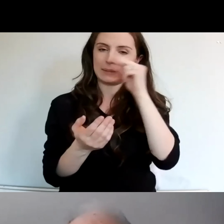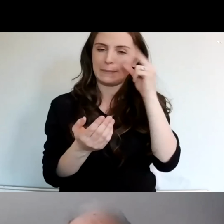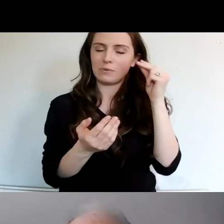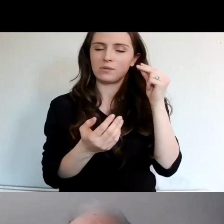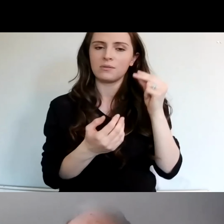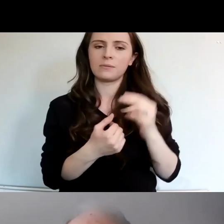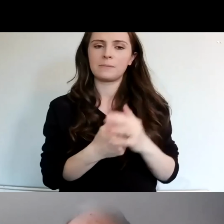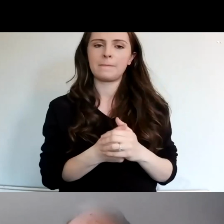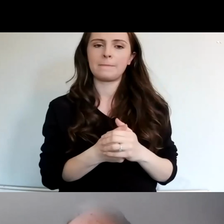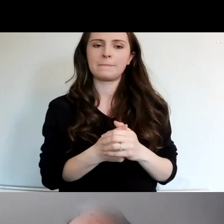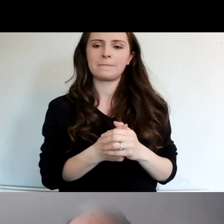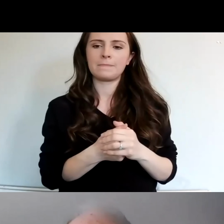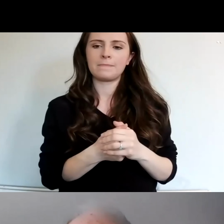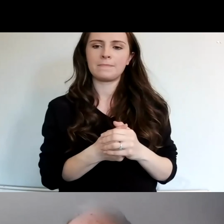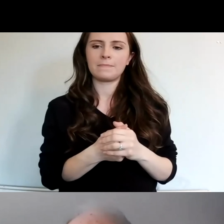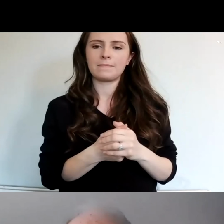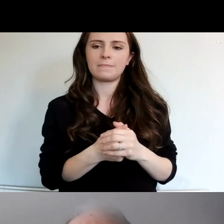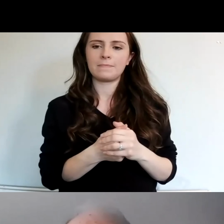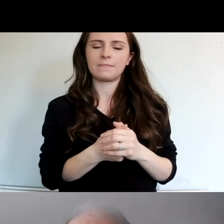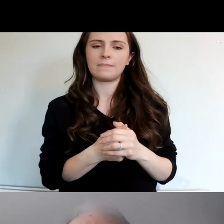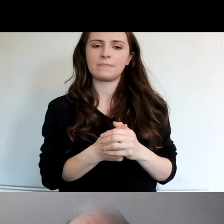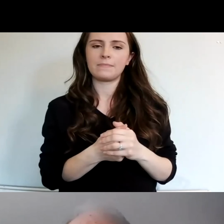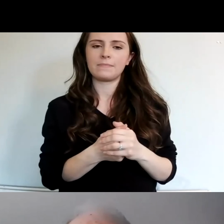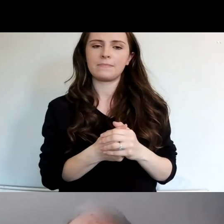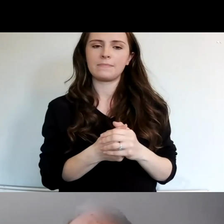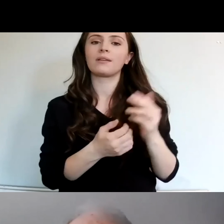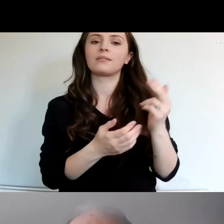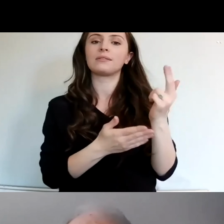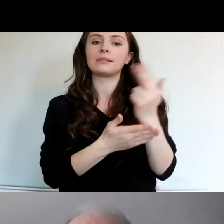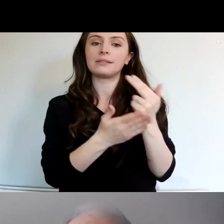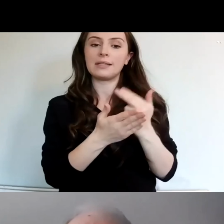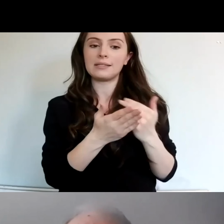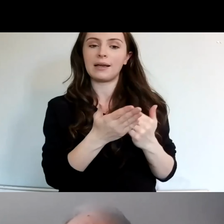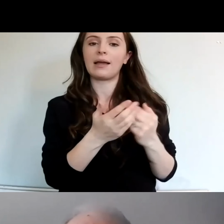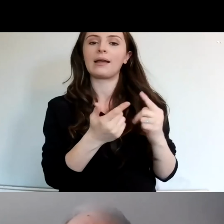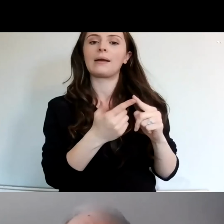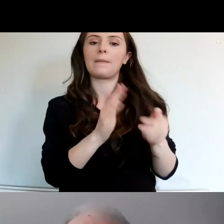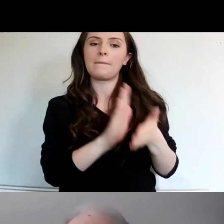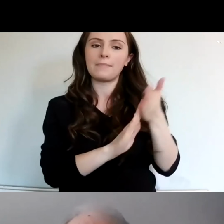the design and build of the Central Bank in Dublin.